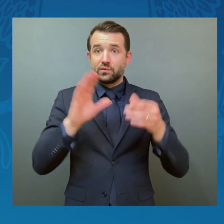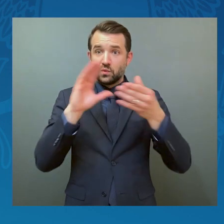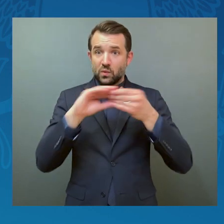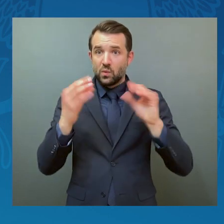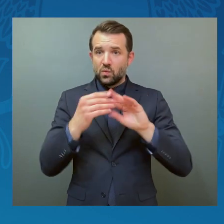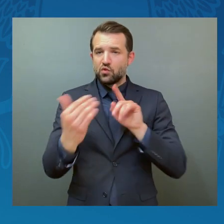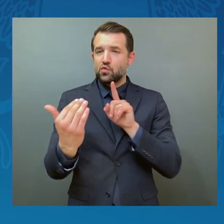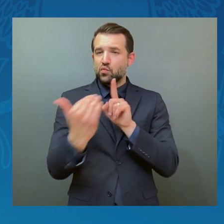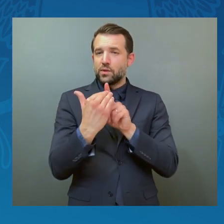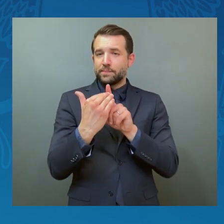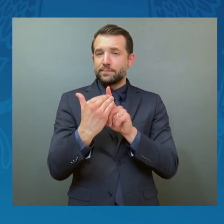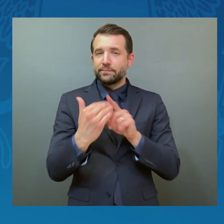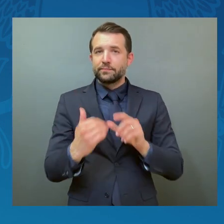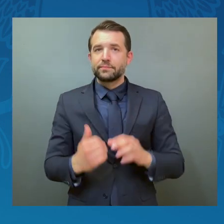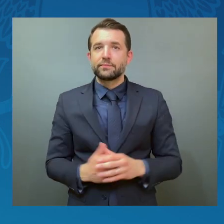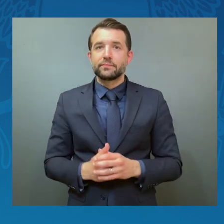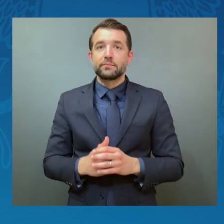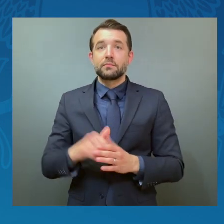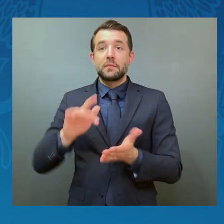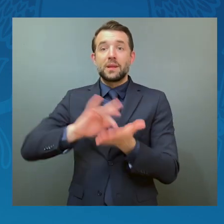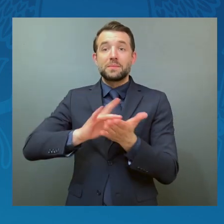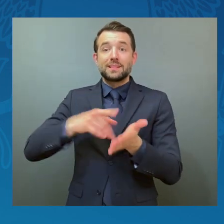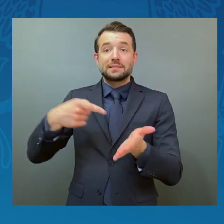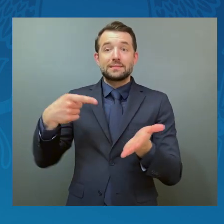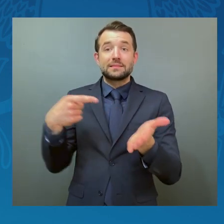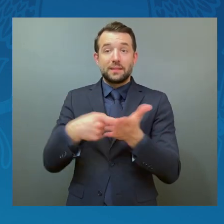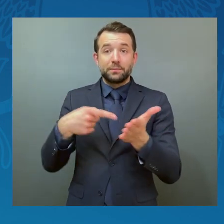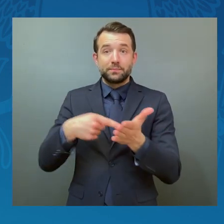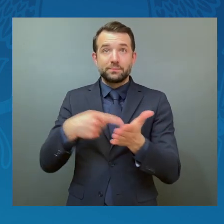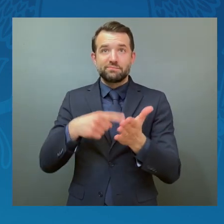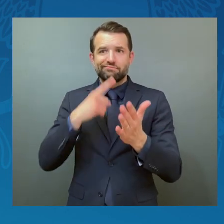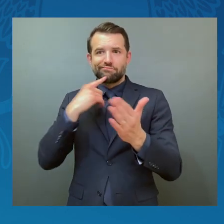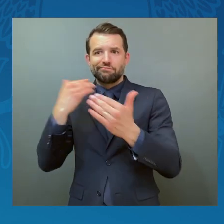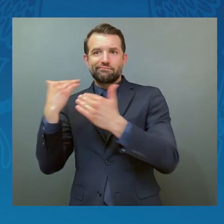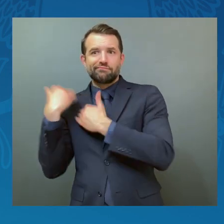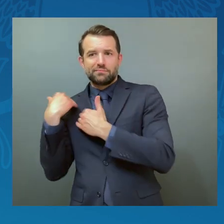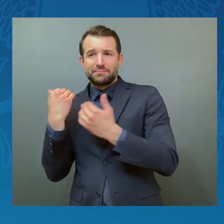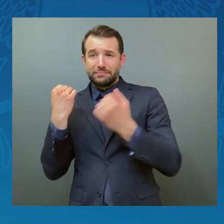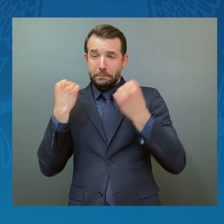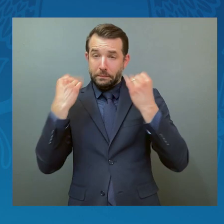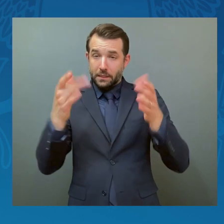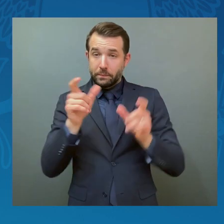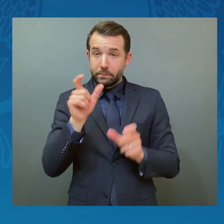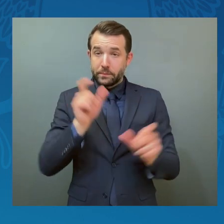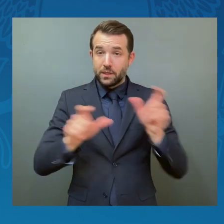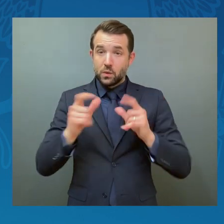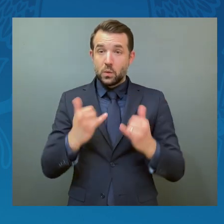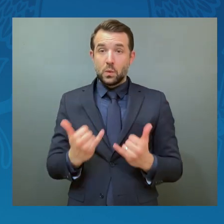that medical debt forces on so many people. And today it is my honor to be joined by a group of leaders